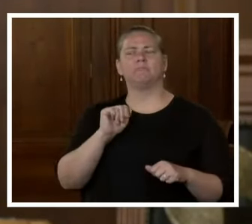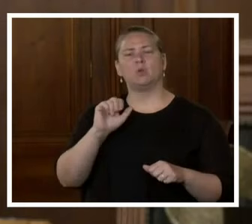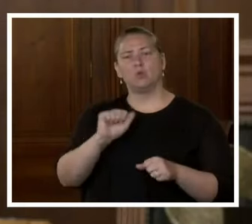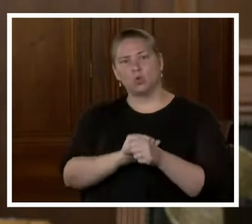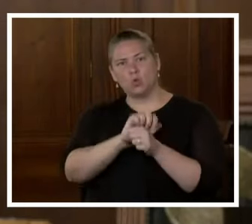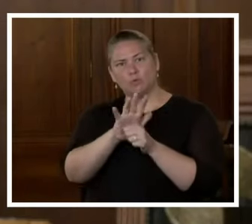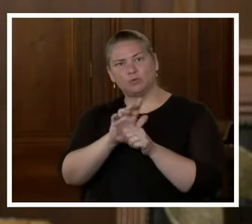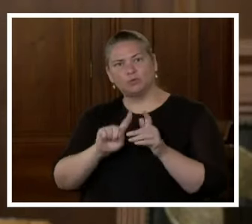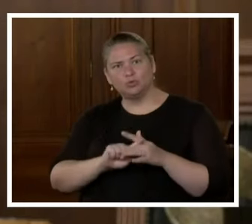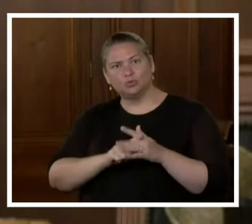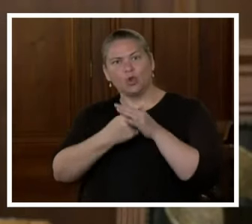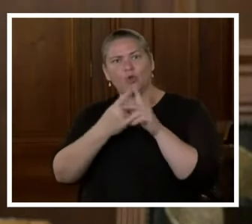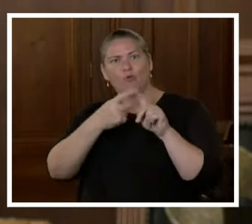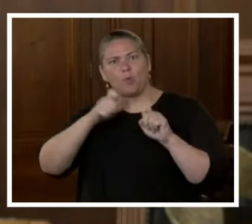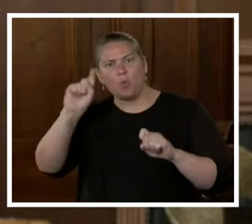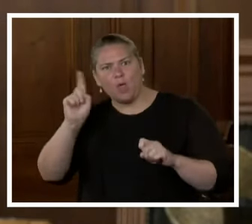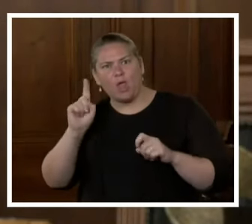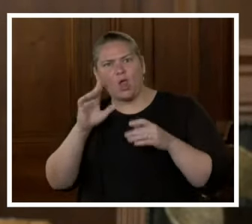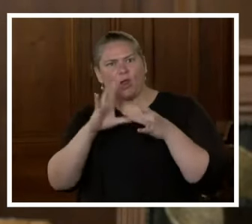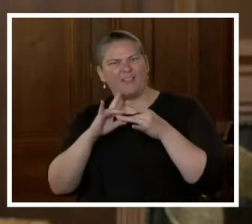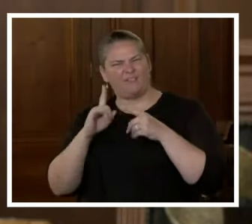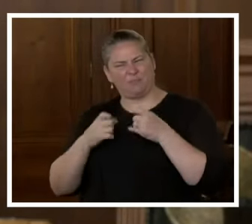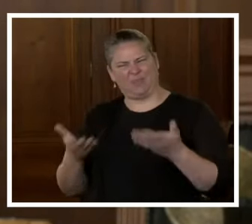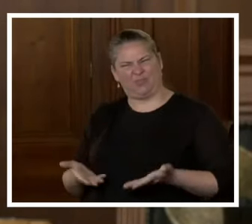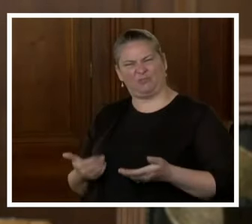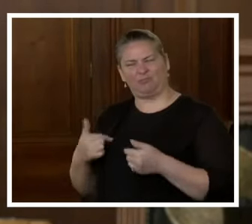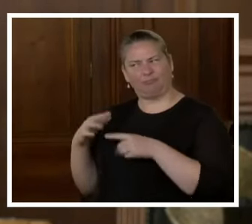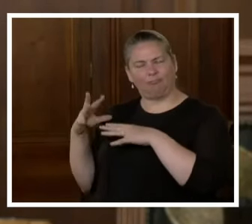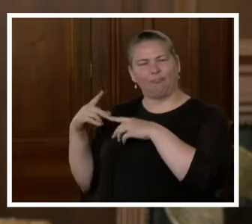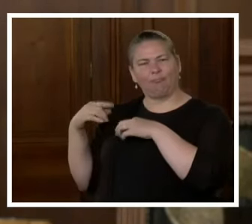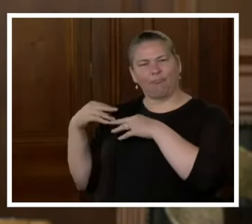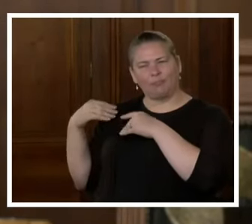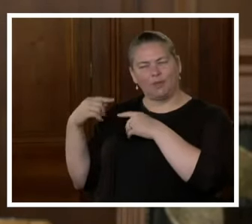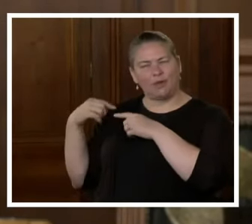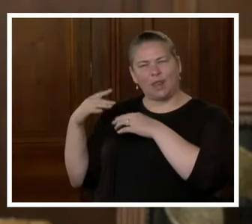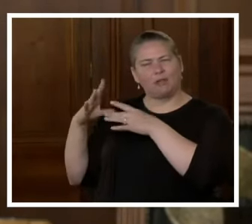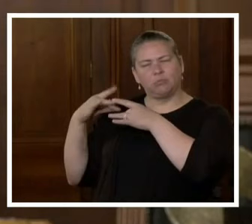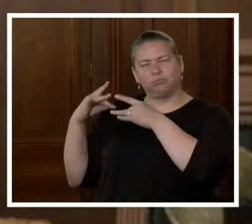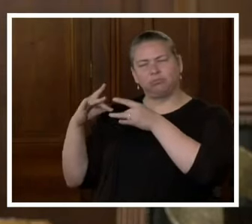IF WE ARE COMMITTED TO ADDRESSING THE INEQUALITIES THAT IT'S LAID BARE, THEN WE ARE